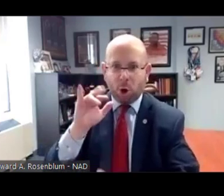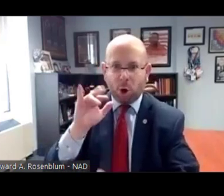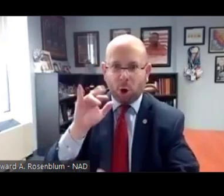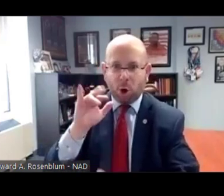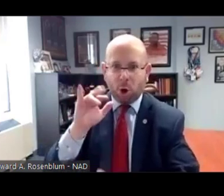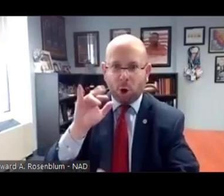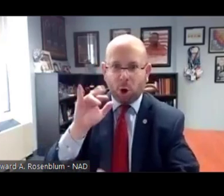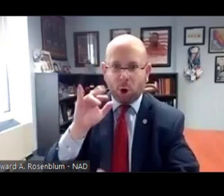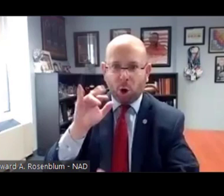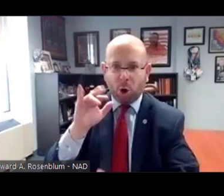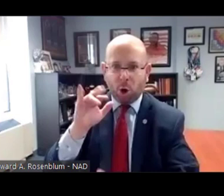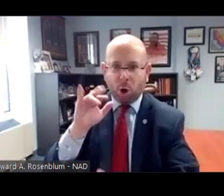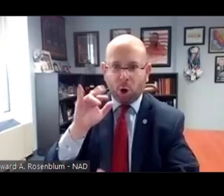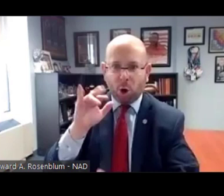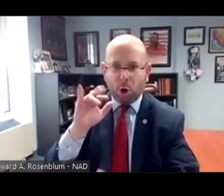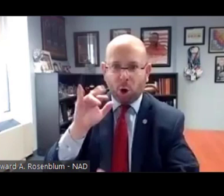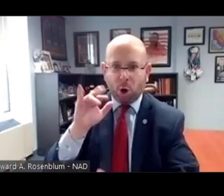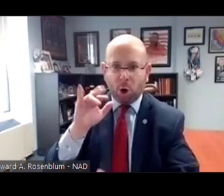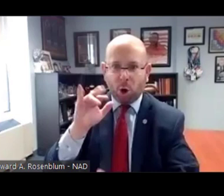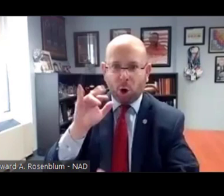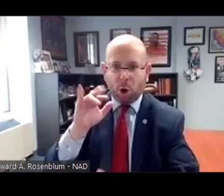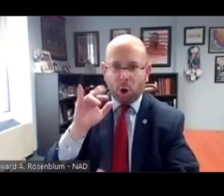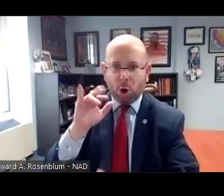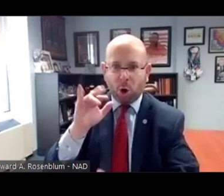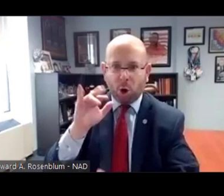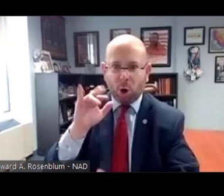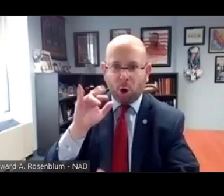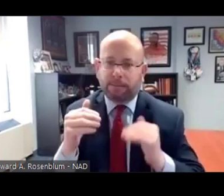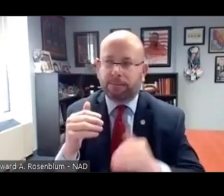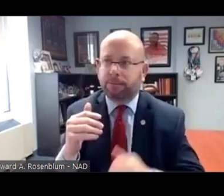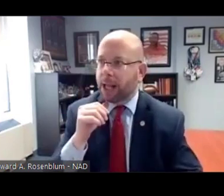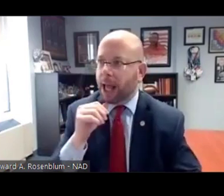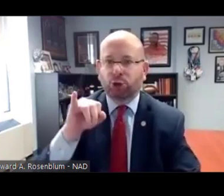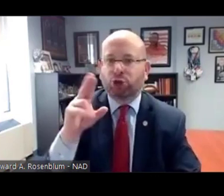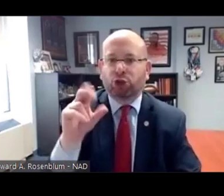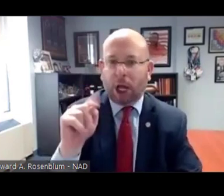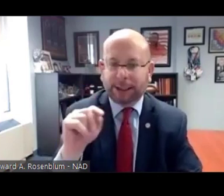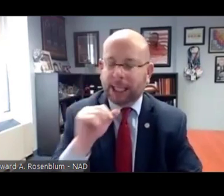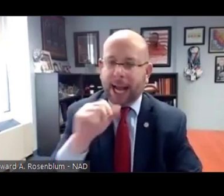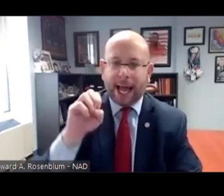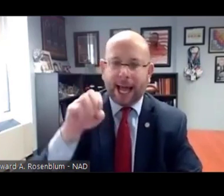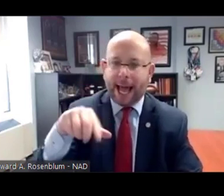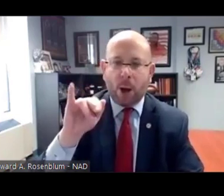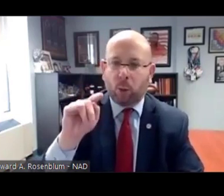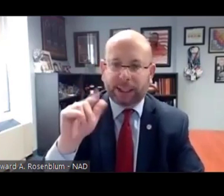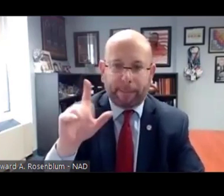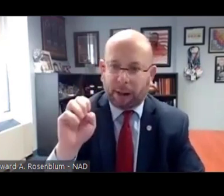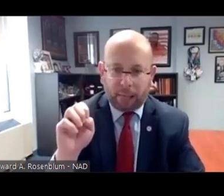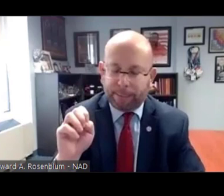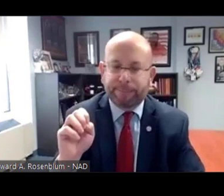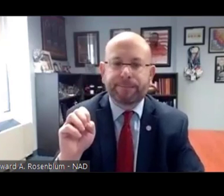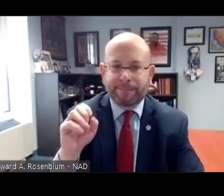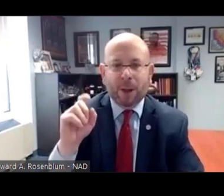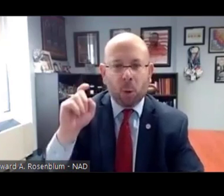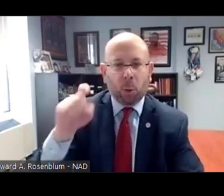not able to access them.